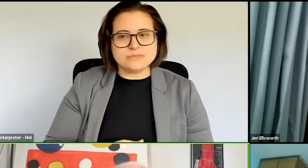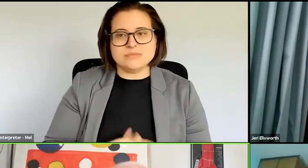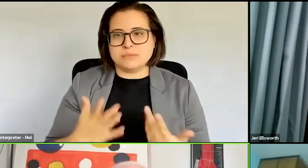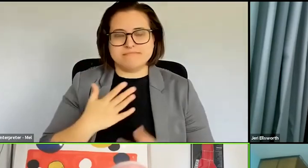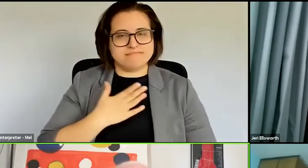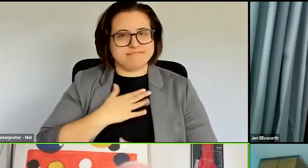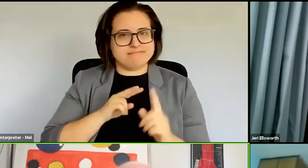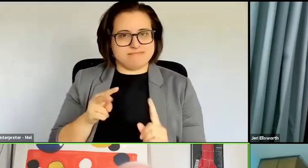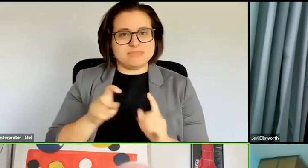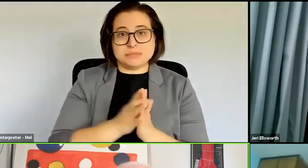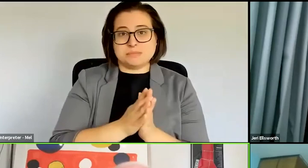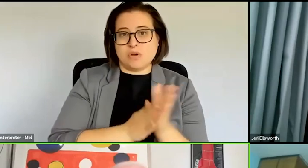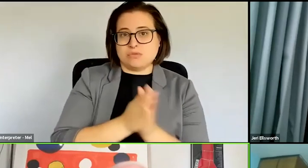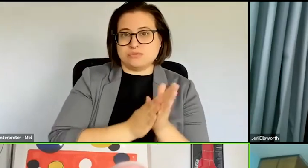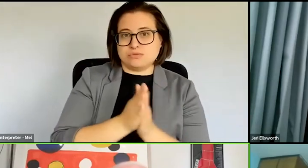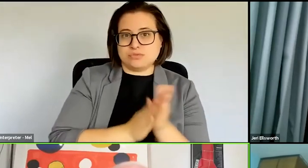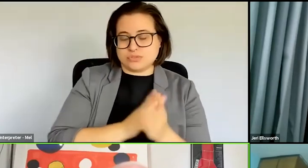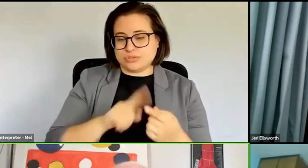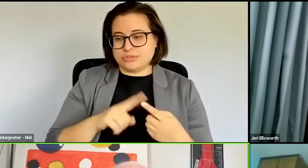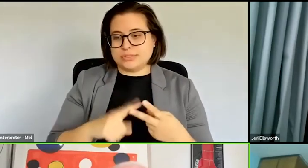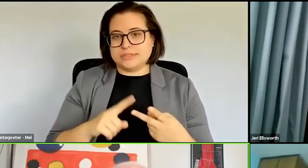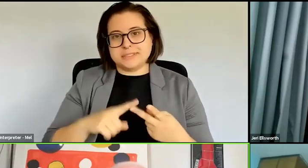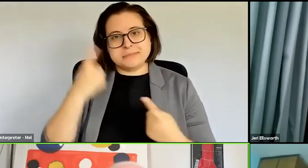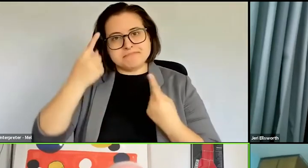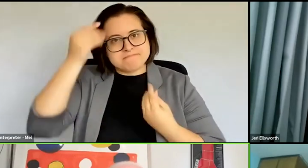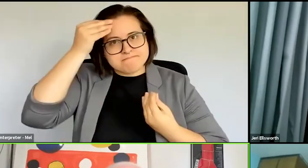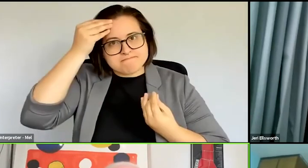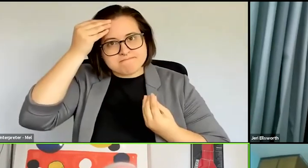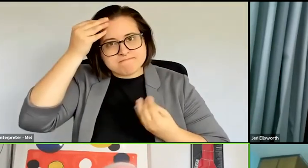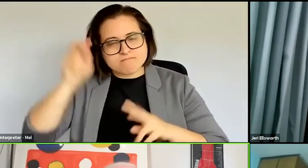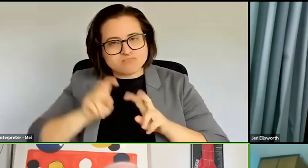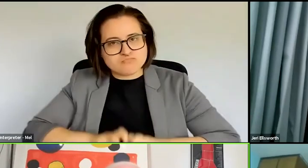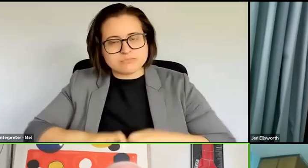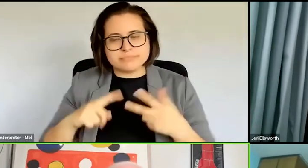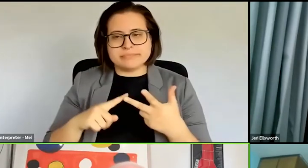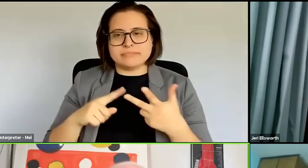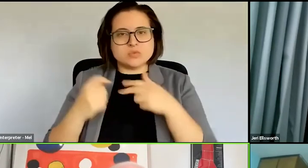you need thoughtfulness, you need strong points of view, you need to understand your audience,